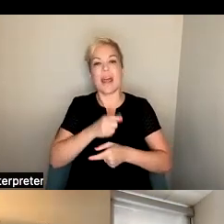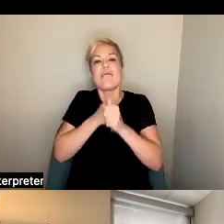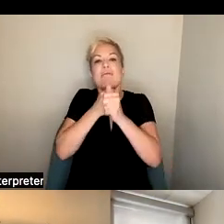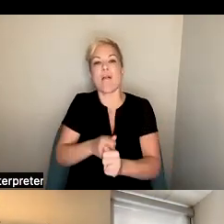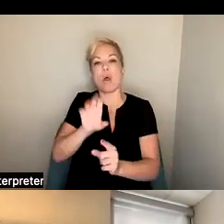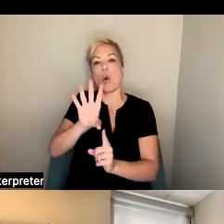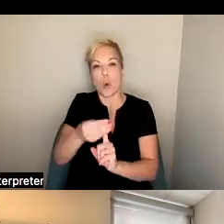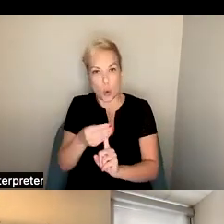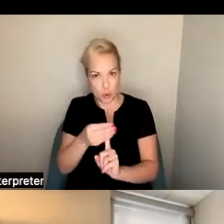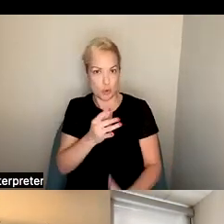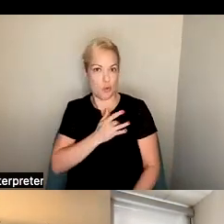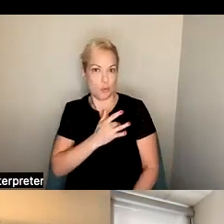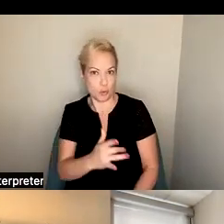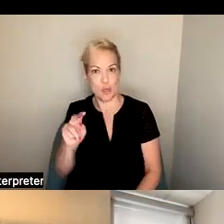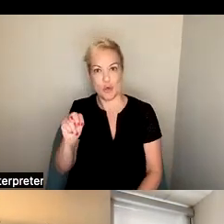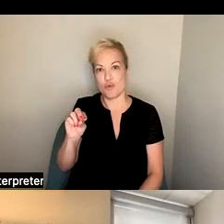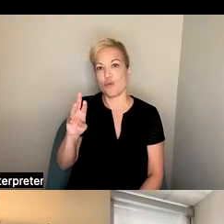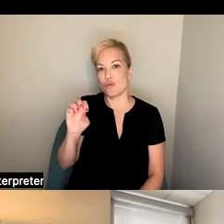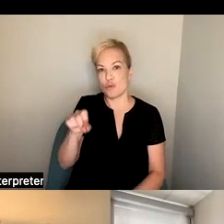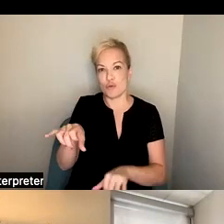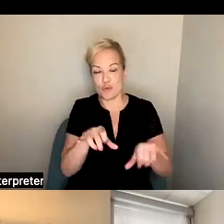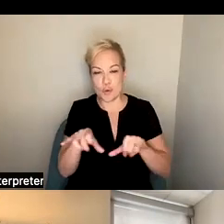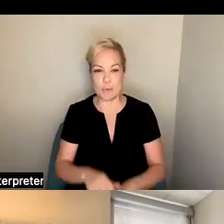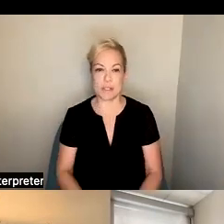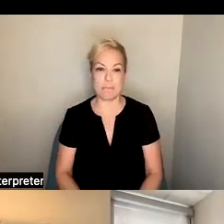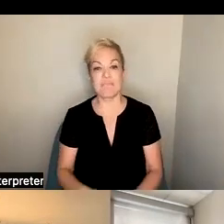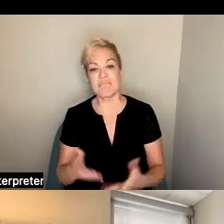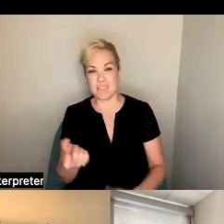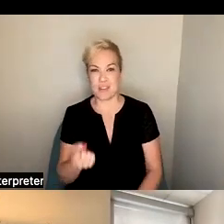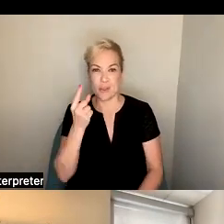you know. Sadly, for a very long time, a lot of these stories and ways of knowing were not